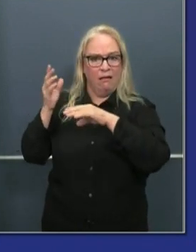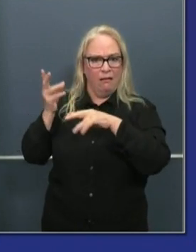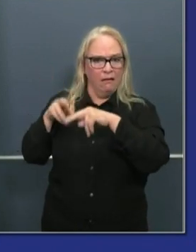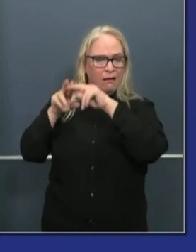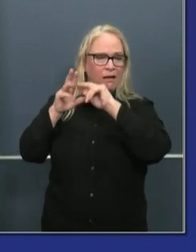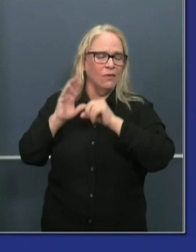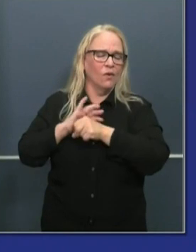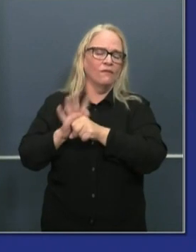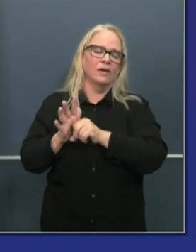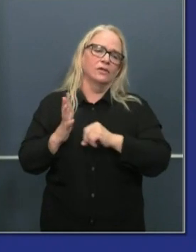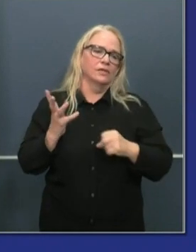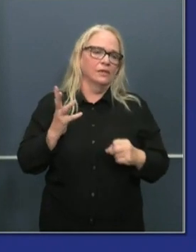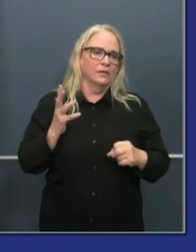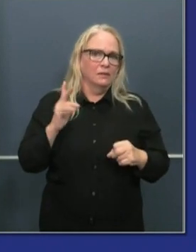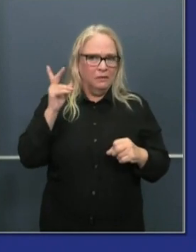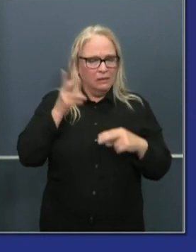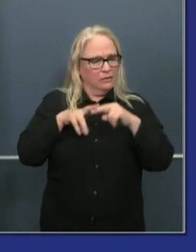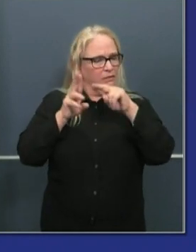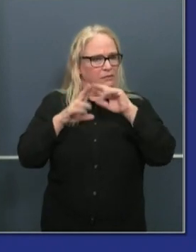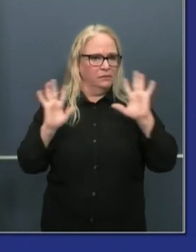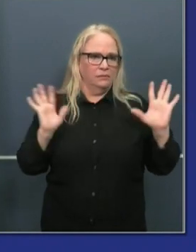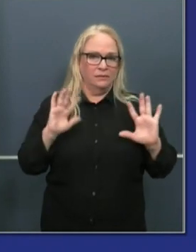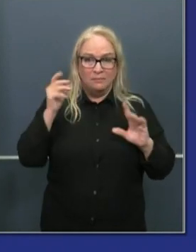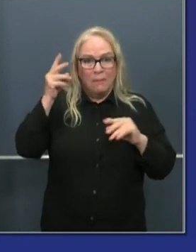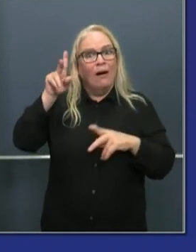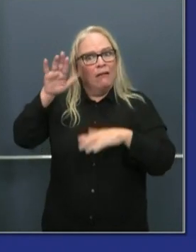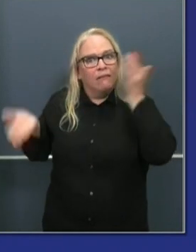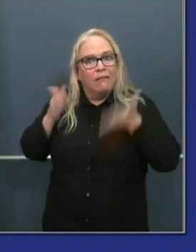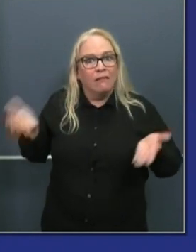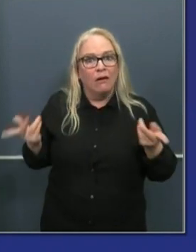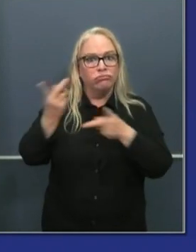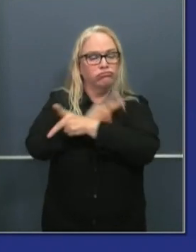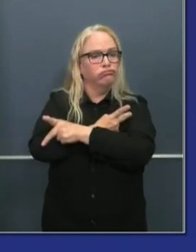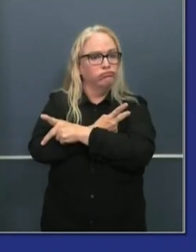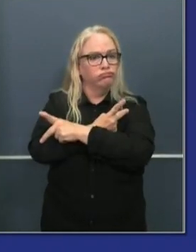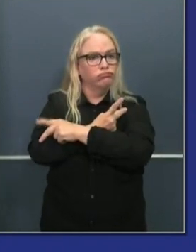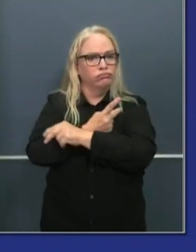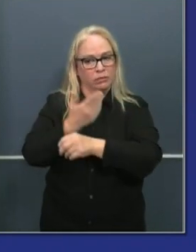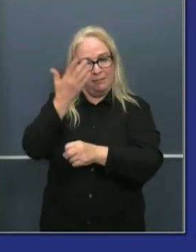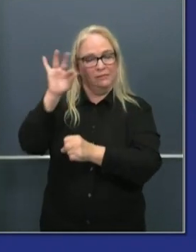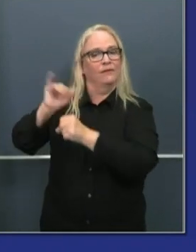PROTECT OUR LIVES AND ADDRESS THE SERIOUSNESS THROUGH WHICH WE MUST ADDRESS THIS PANDEMIC AND THE RECENT INCREASE IN THE